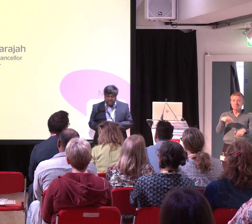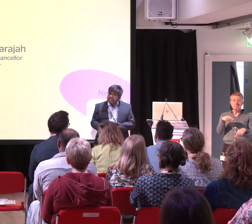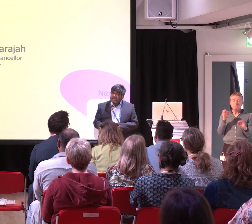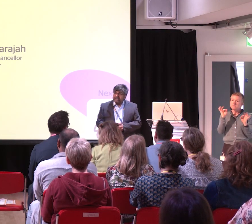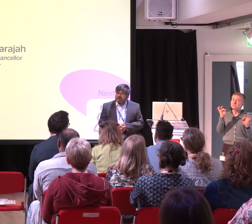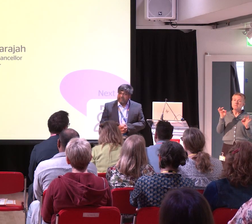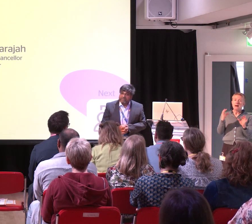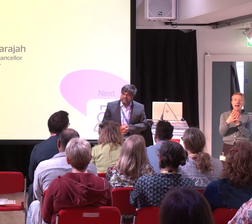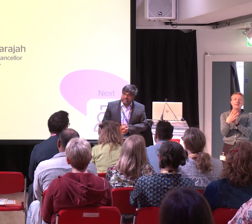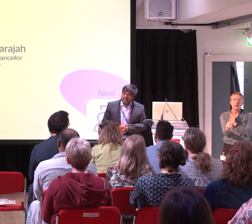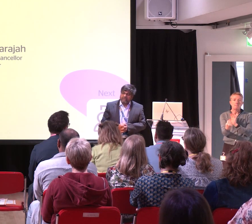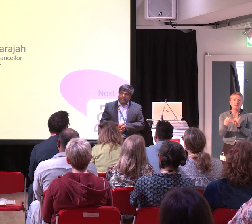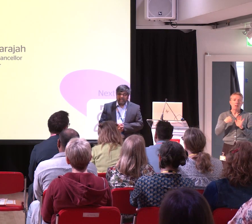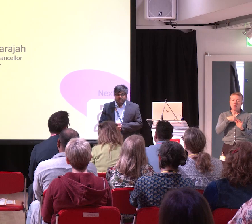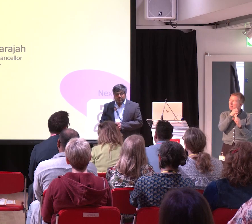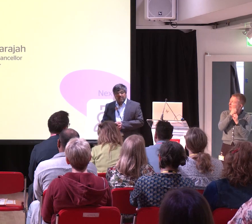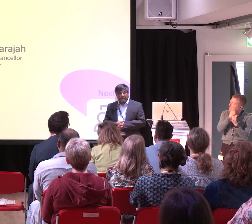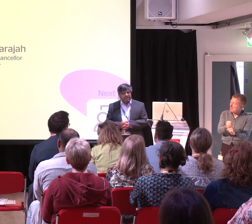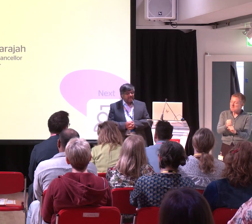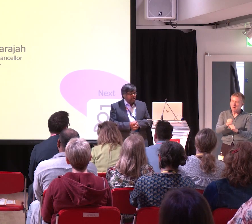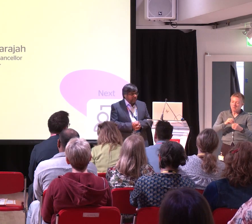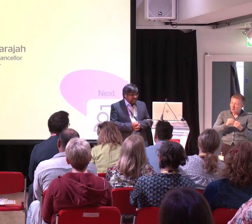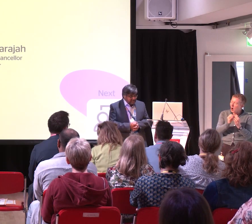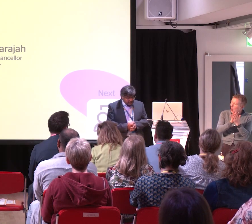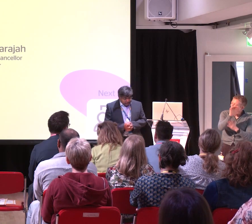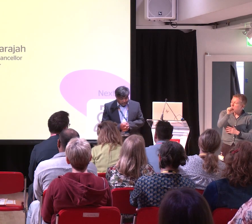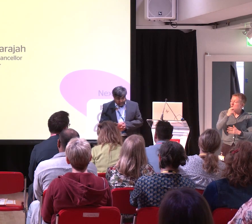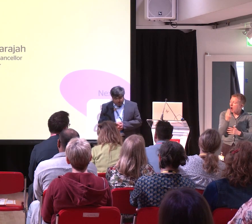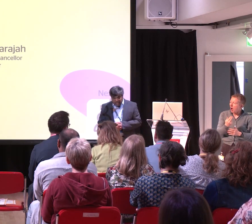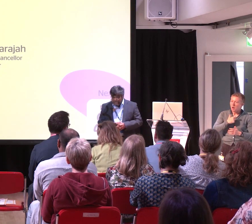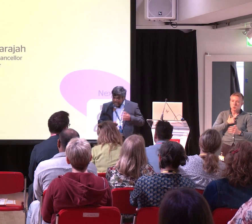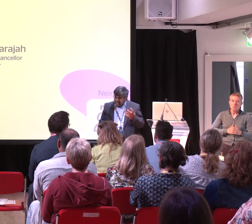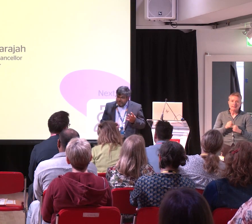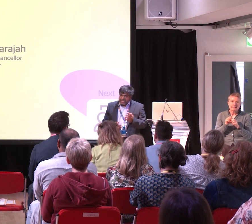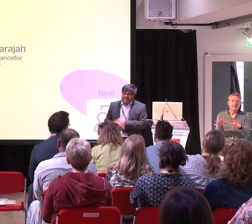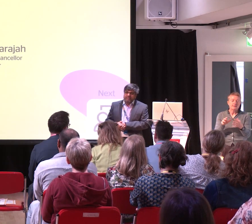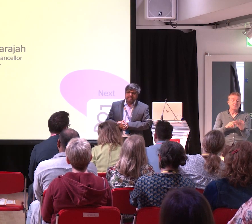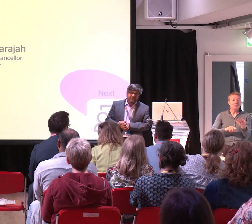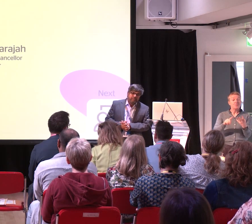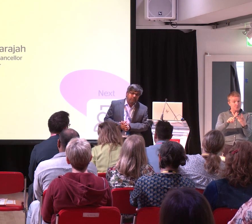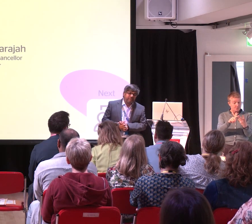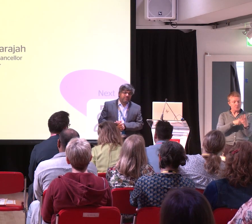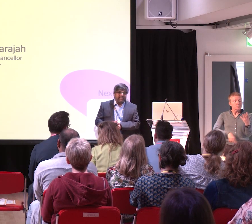our commitment to create culture, art, and humanities. And the final element that is important for me